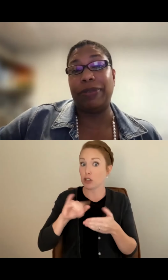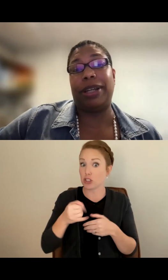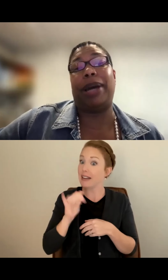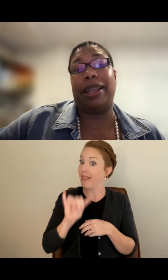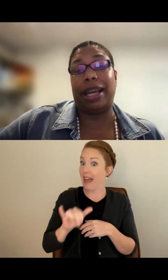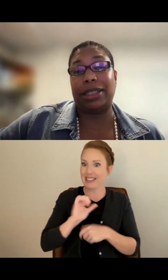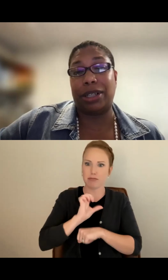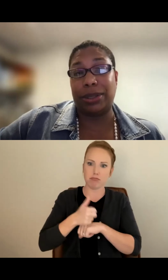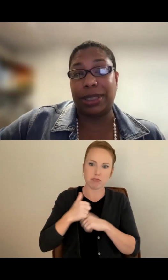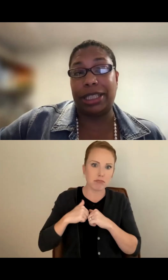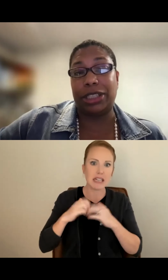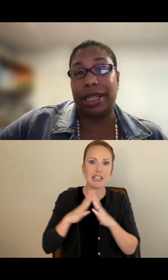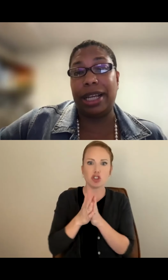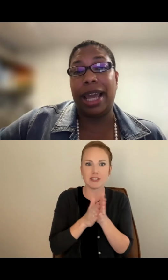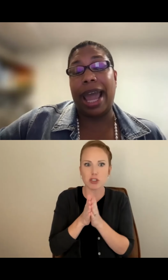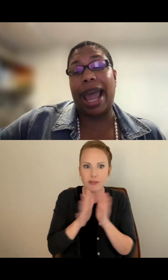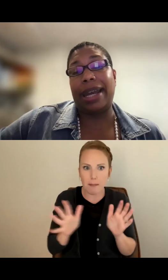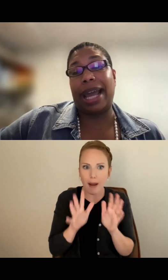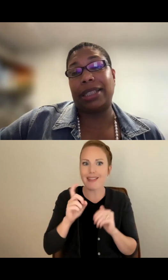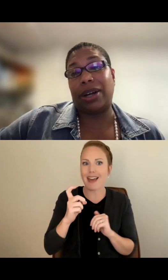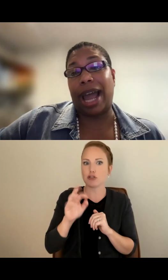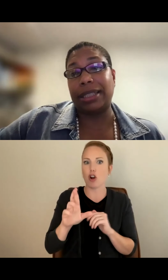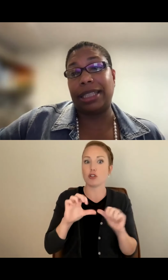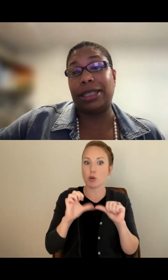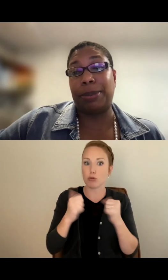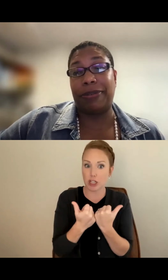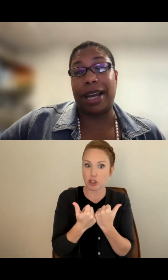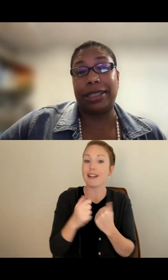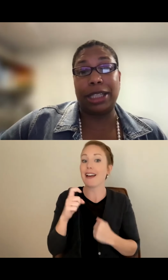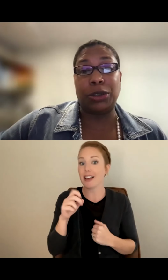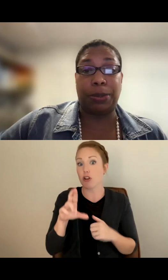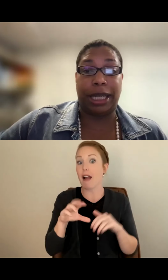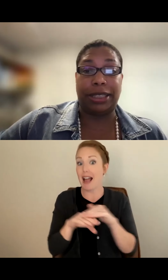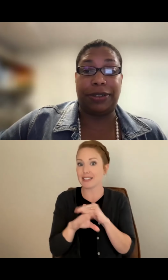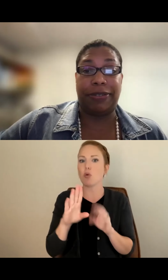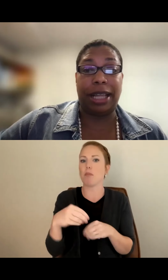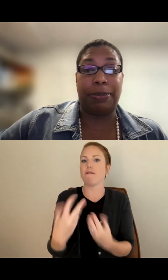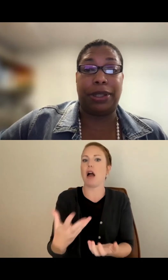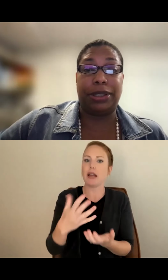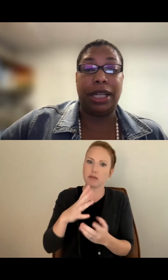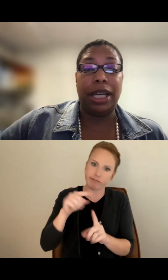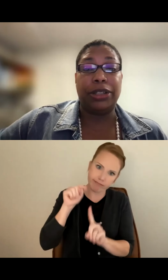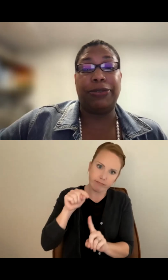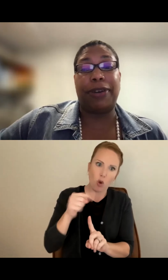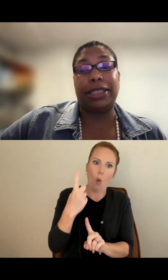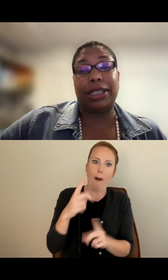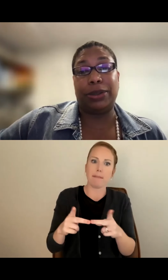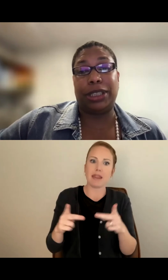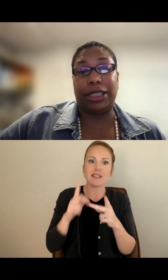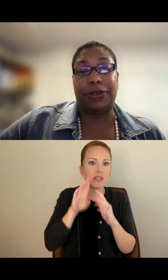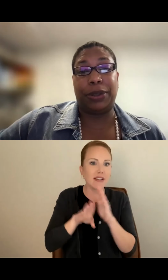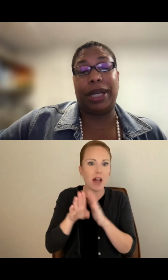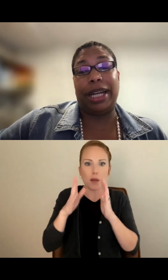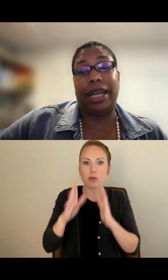driven by the XR Association and XR Access to provide a central place for developers to find solutions for creating